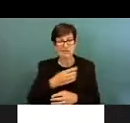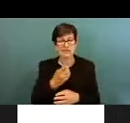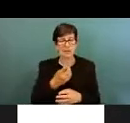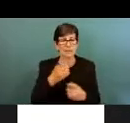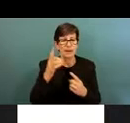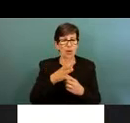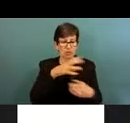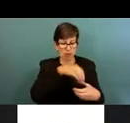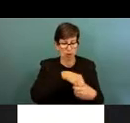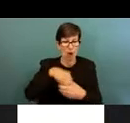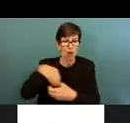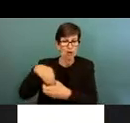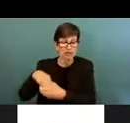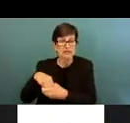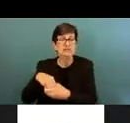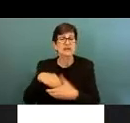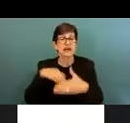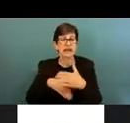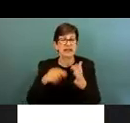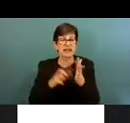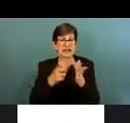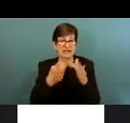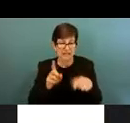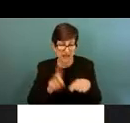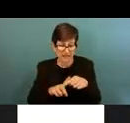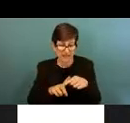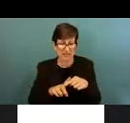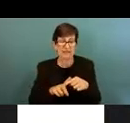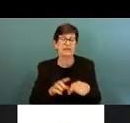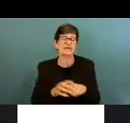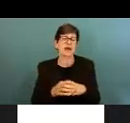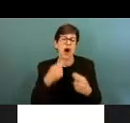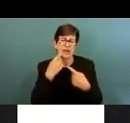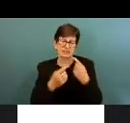I'll tell you a little bit about those. And we've also made a whole lot of changes in